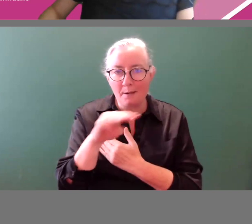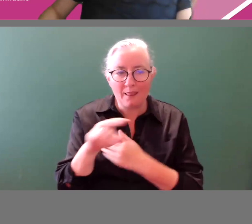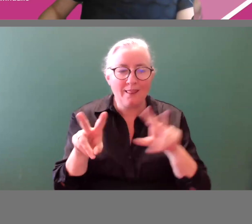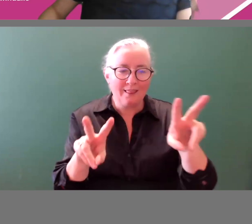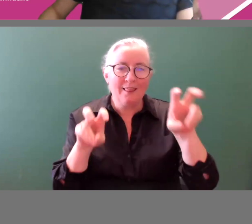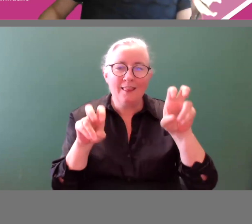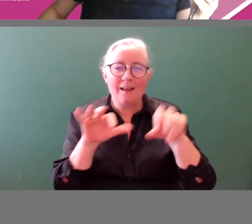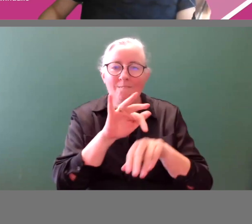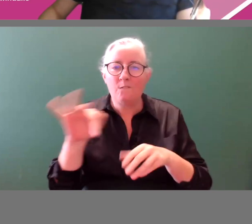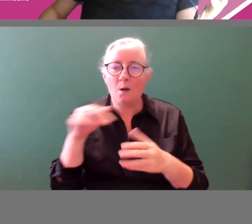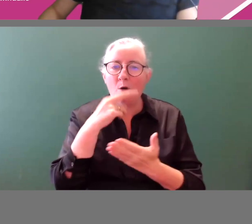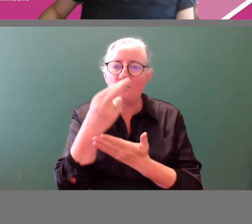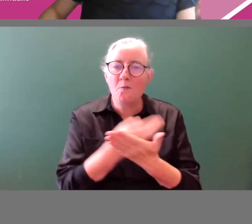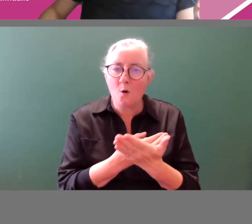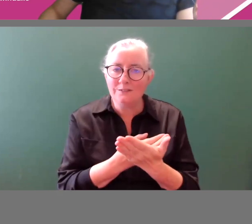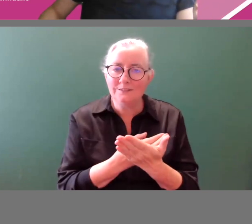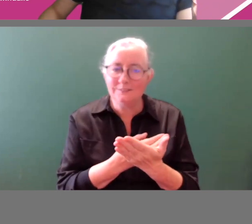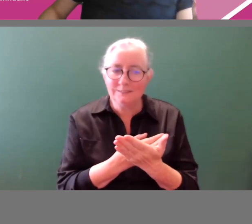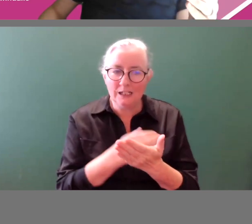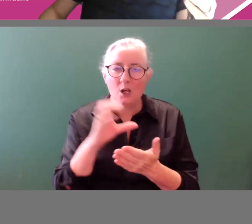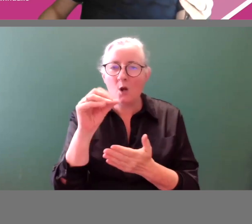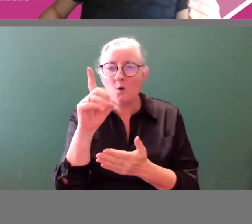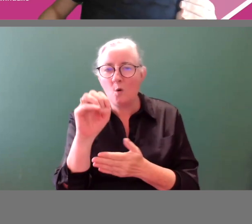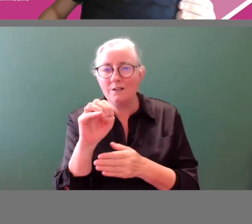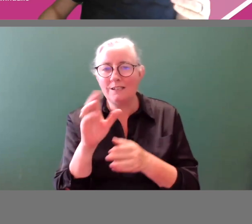on that consultation in relation to the Code of Practice on Accessible Public Buildings,